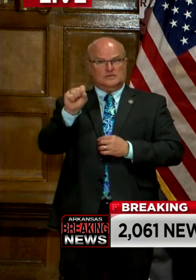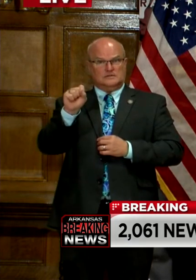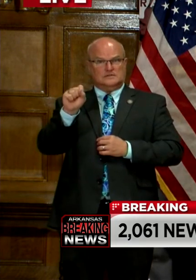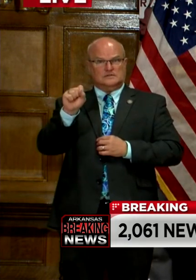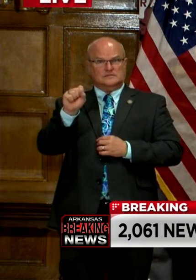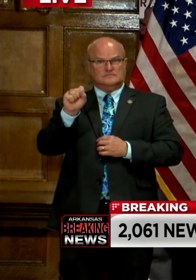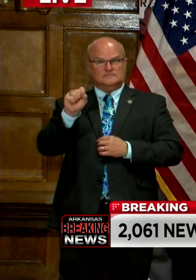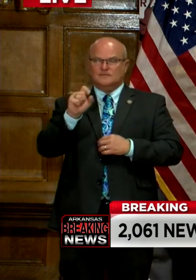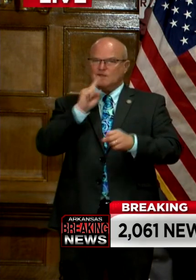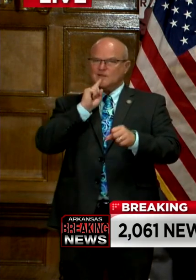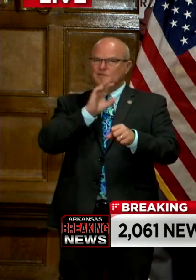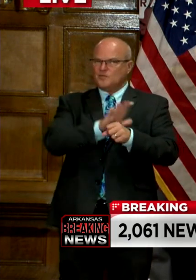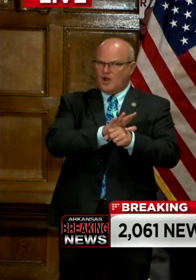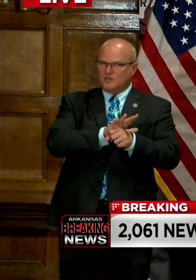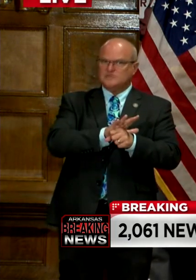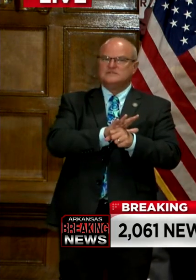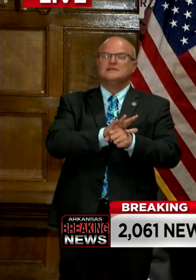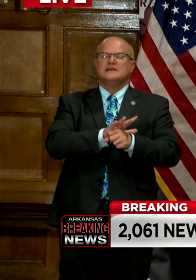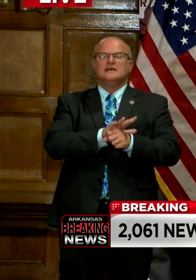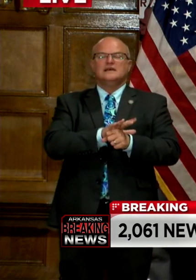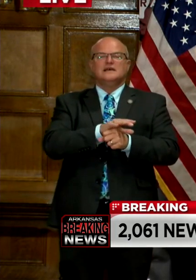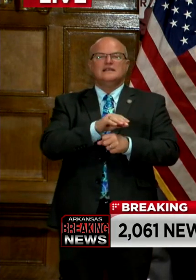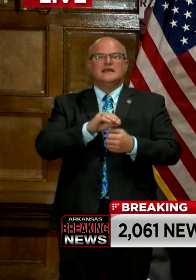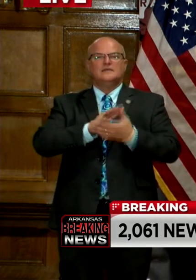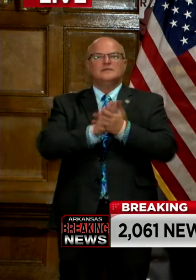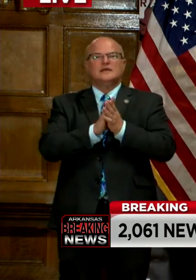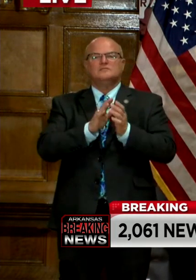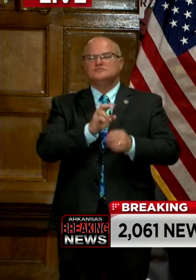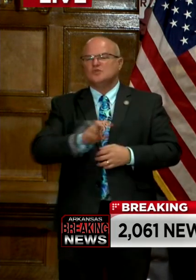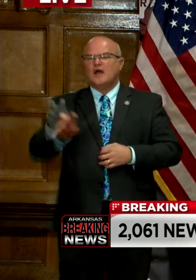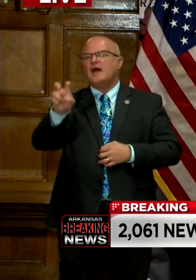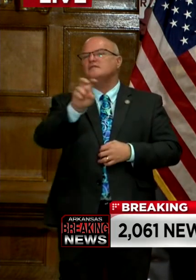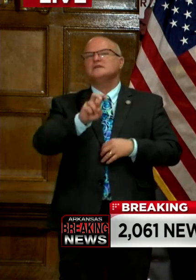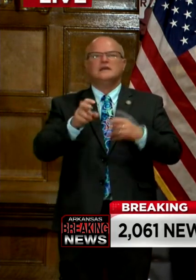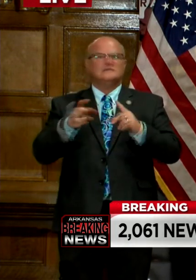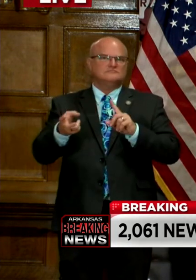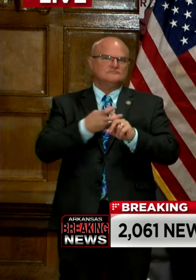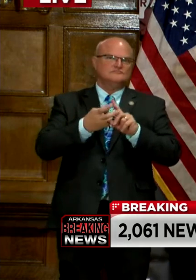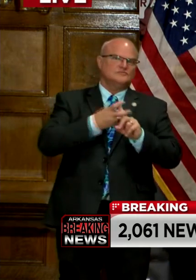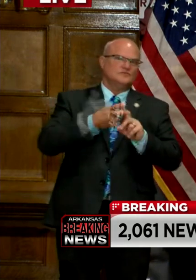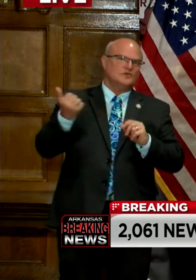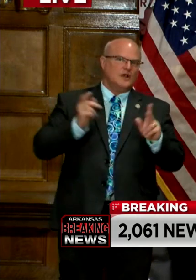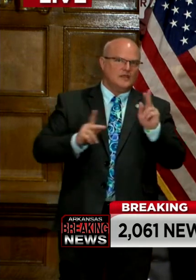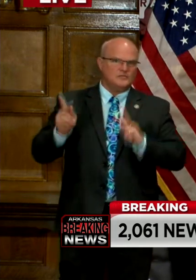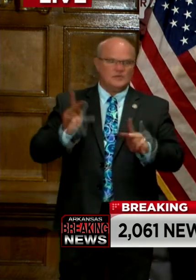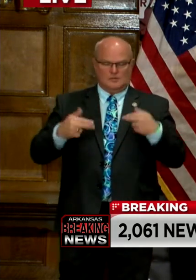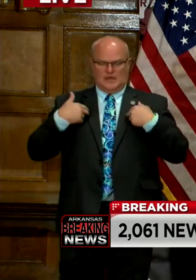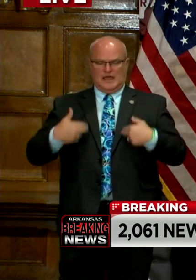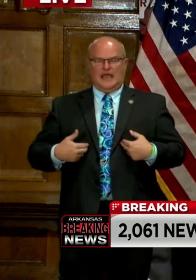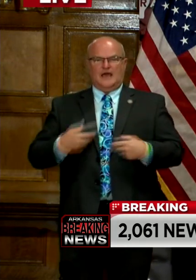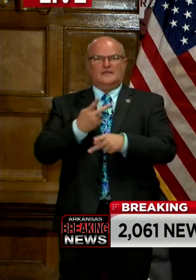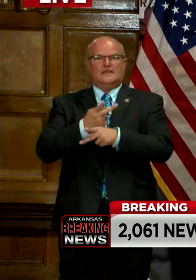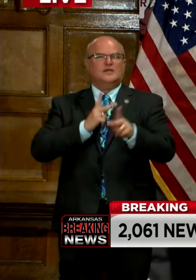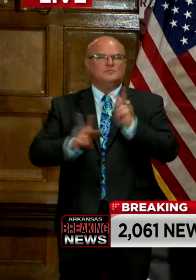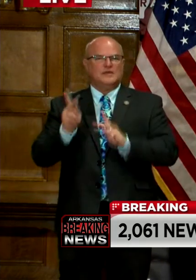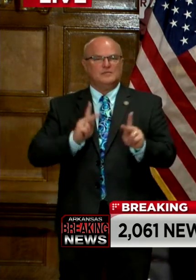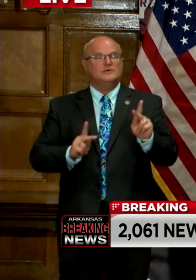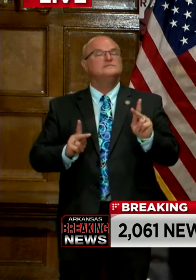IT'S A CHALLENGE FOR HOSPITALS NOT JUST RURAL BUT URBAN AS WELL.